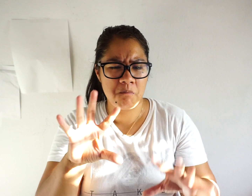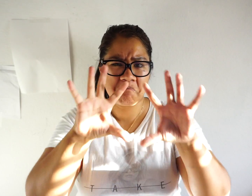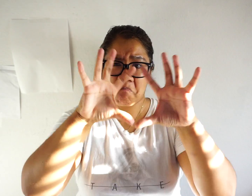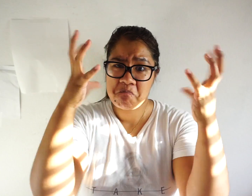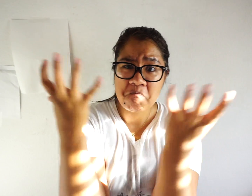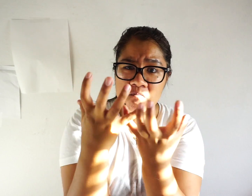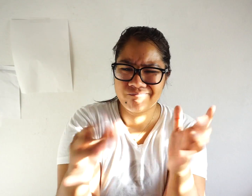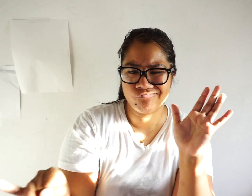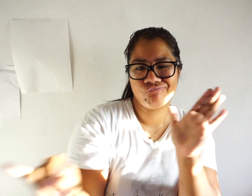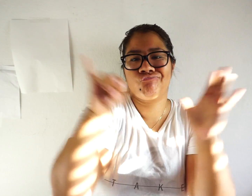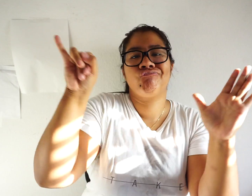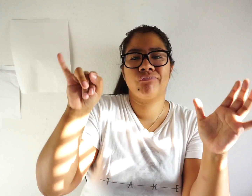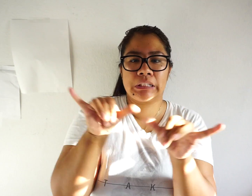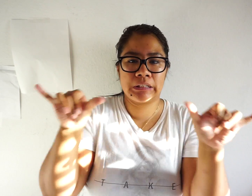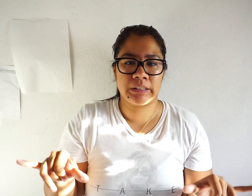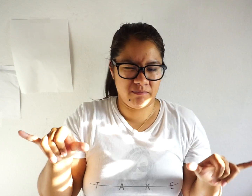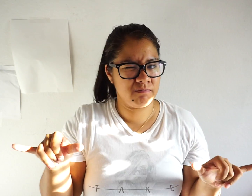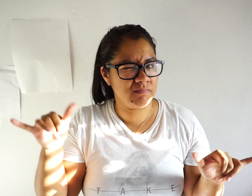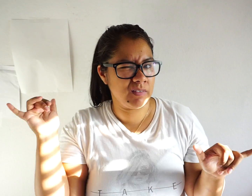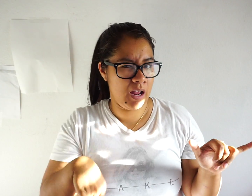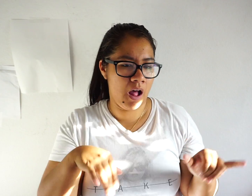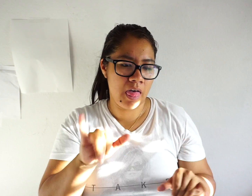(shows ASL for Globalization ID system)